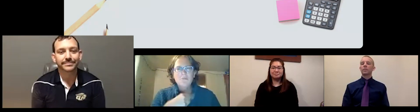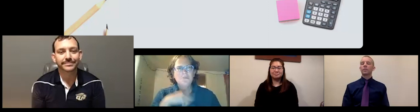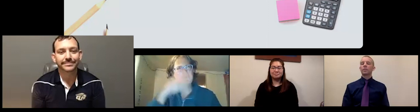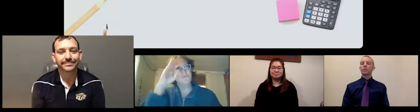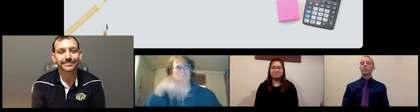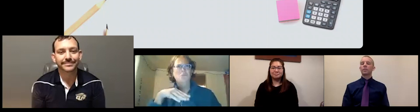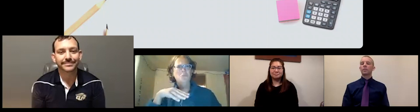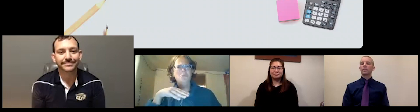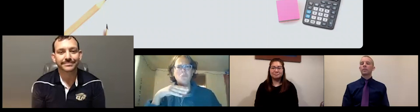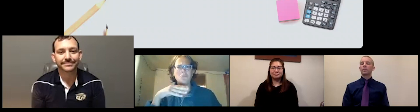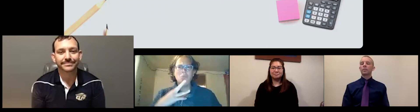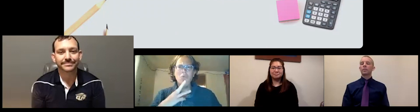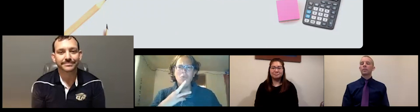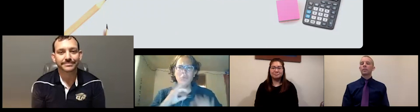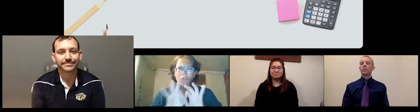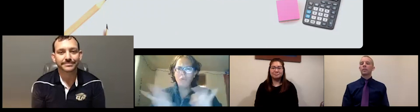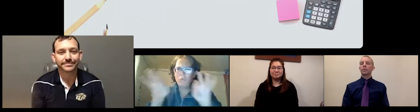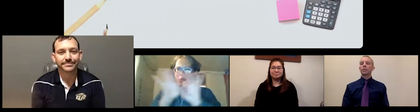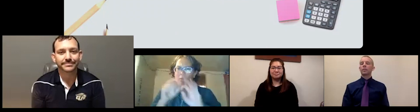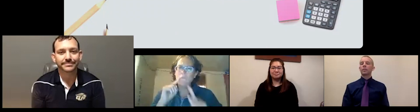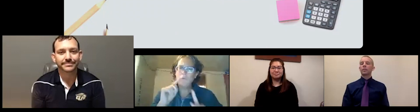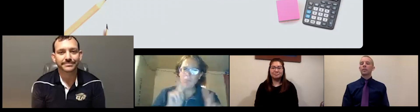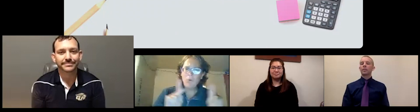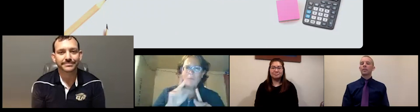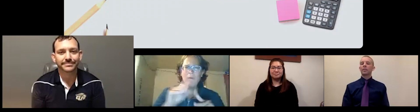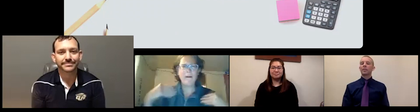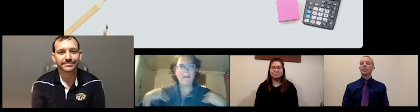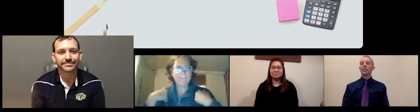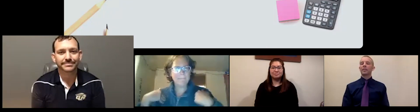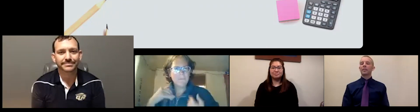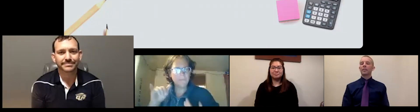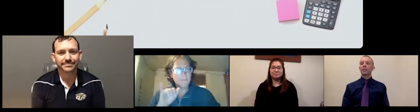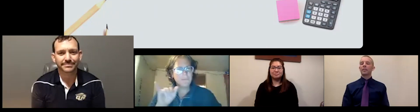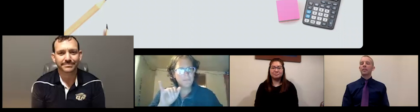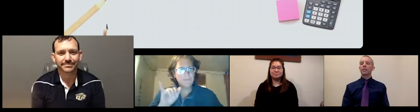I knew water was important for people and for animals too.